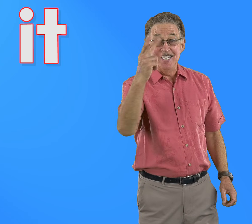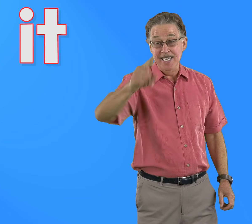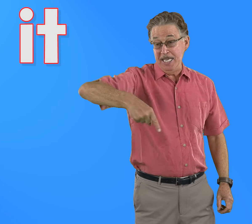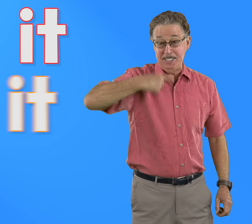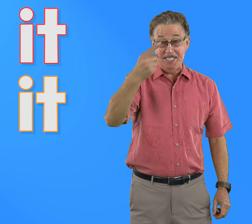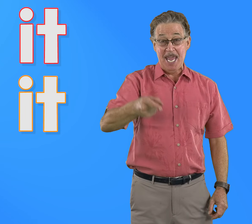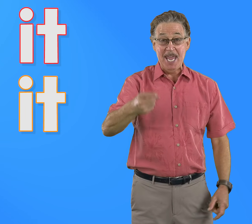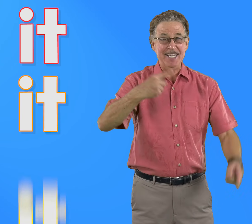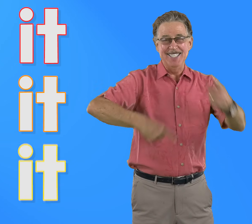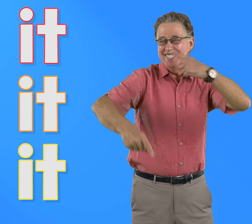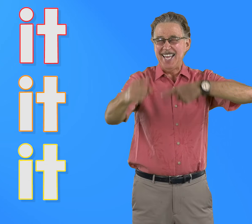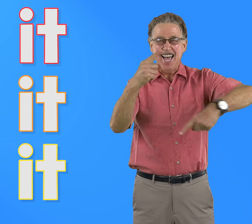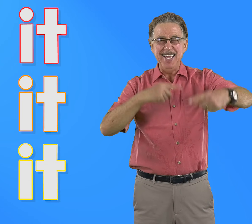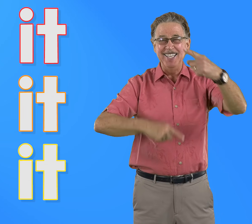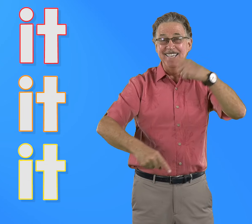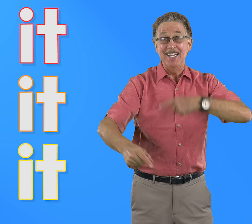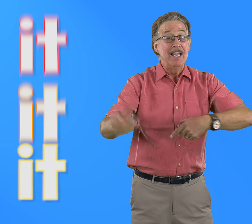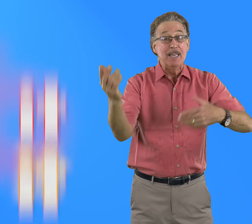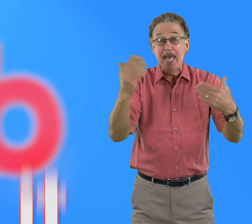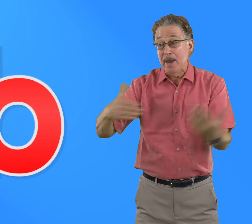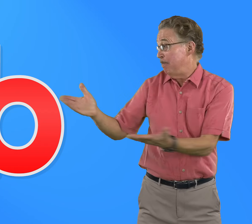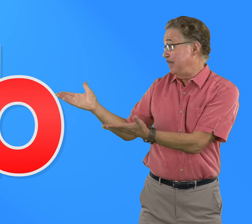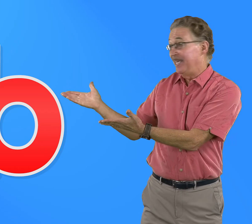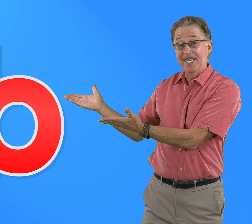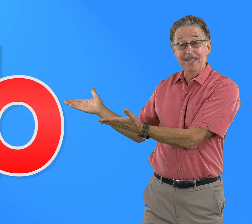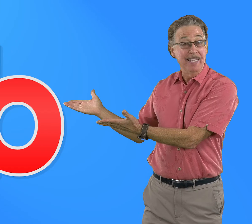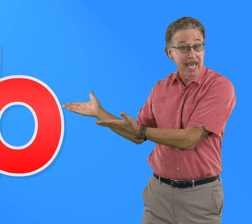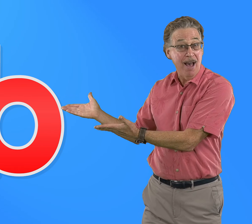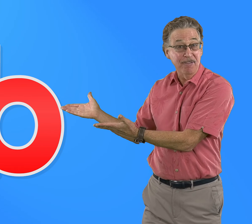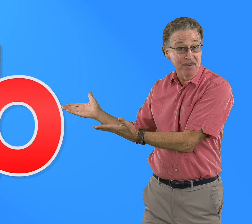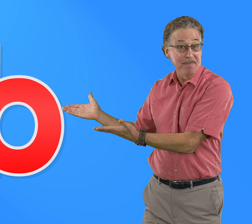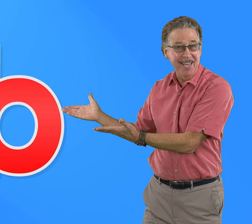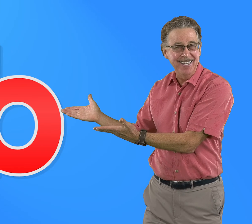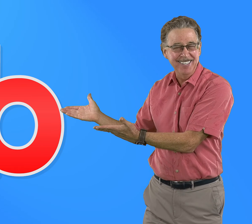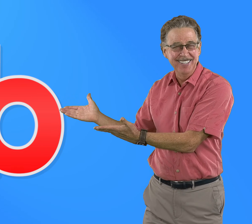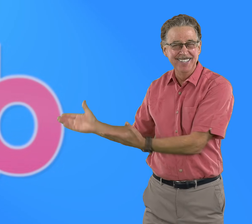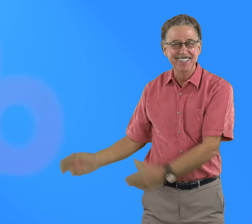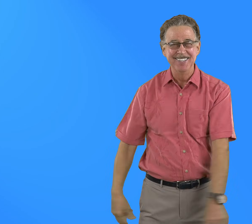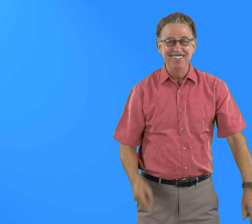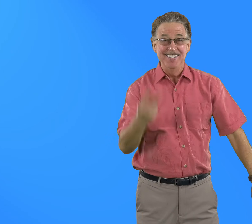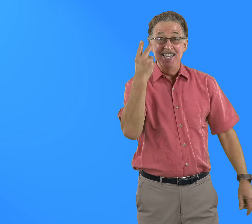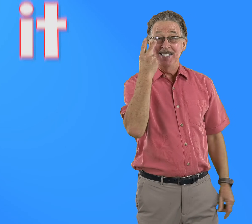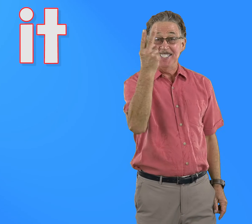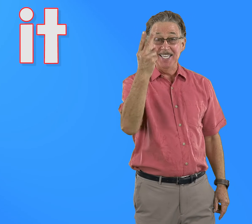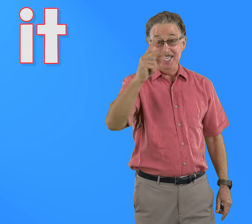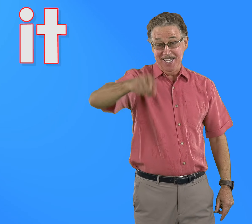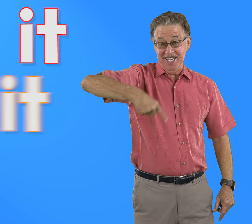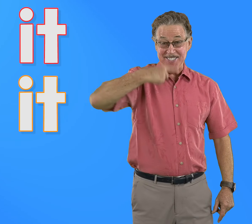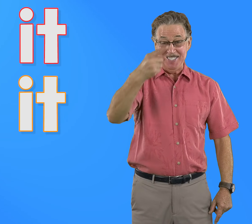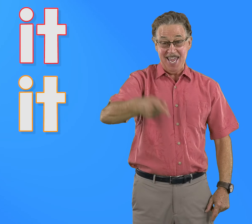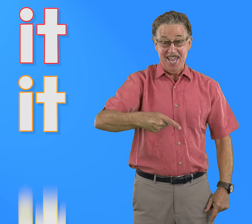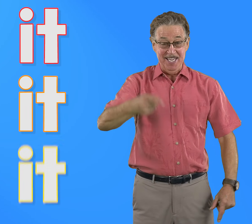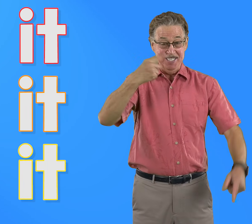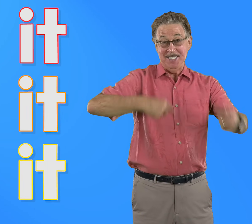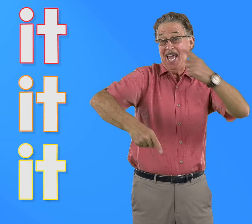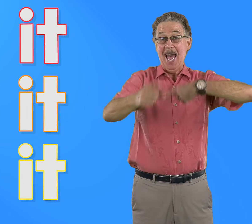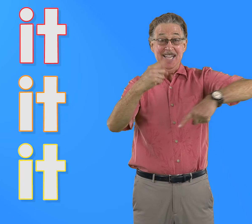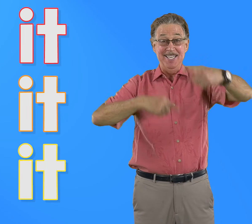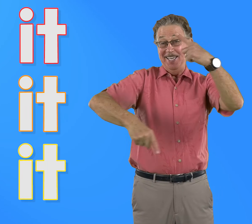See it, Say it, Sign it Letter Bb in the alphabet See it, Say it, Sign it